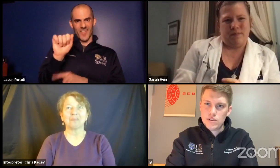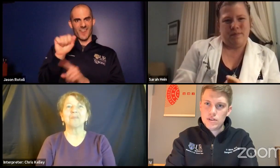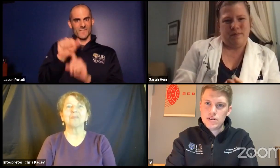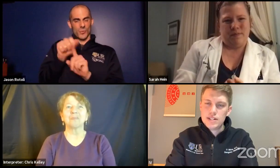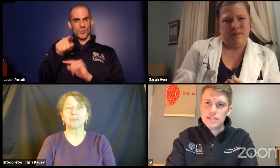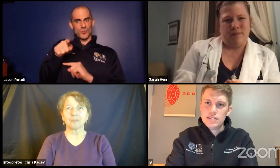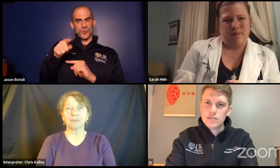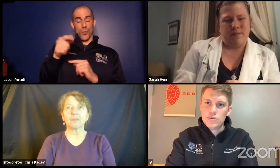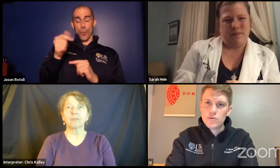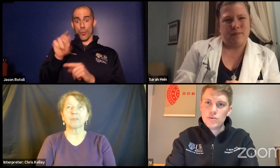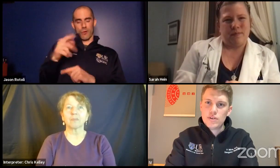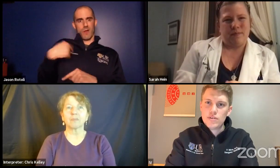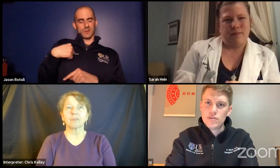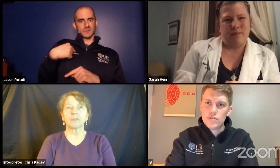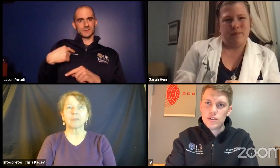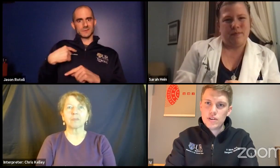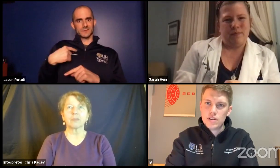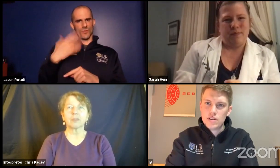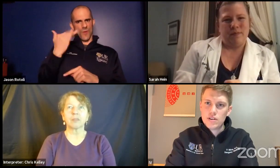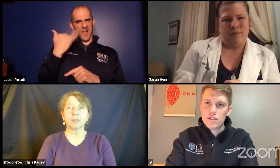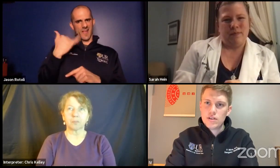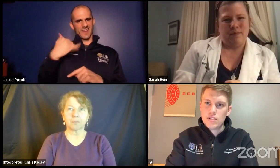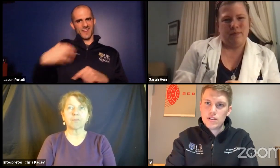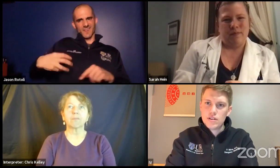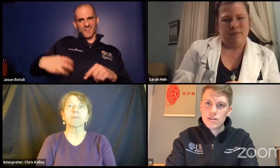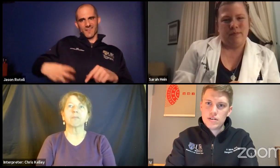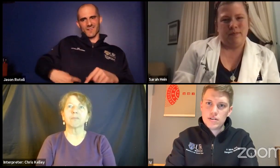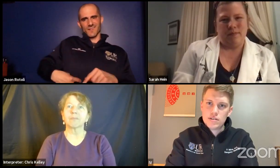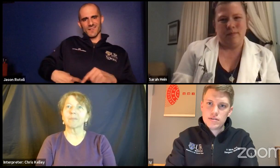the doctor and the nurse told her that it was better to be